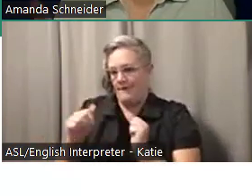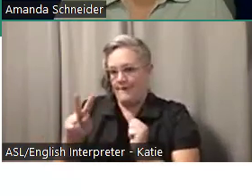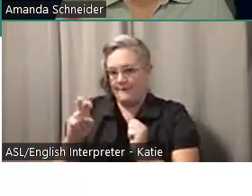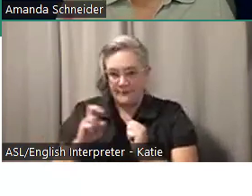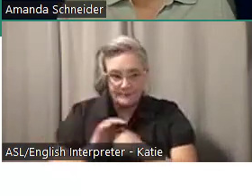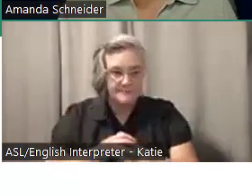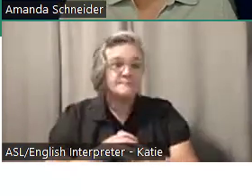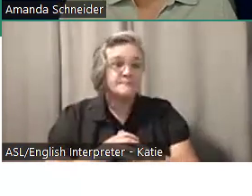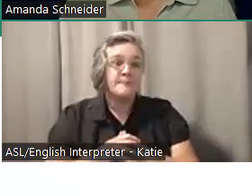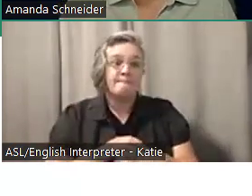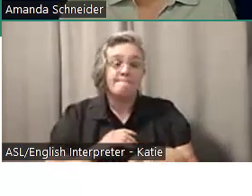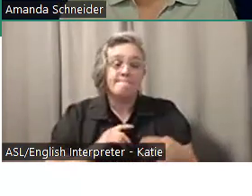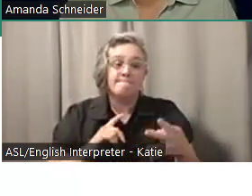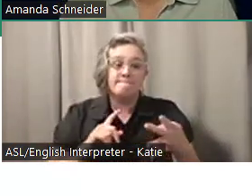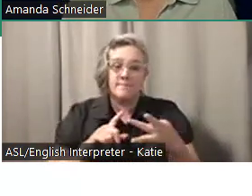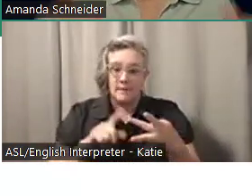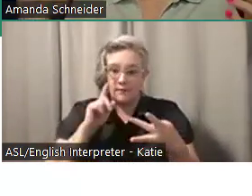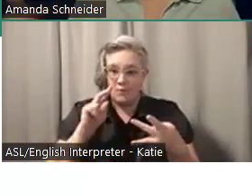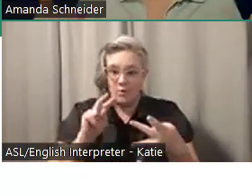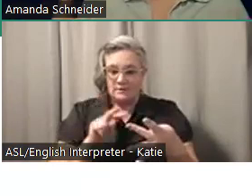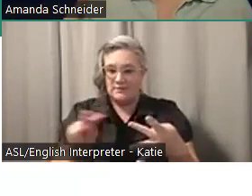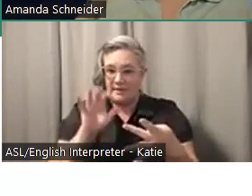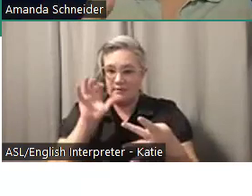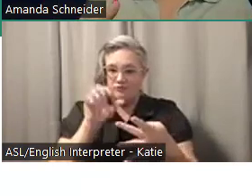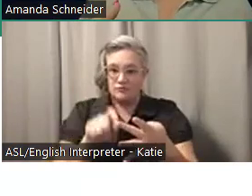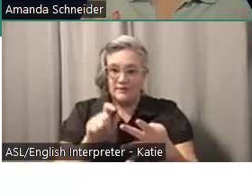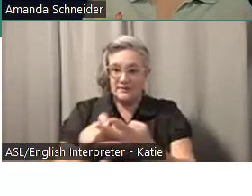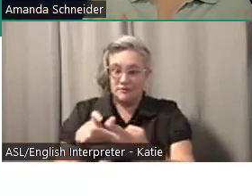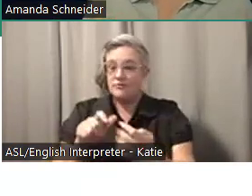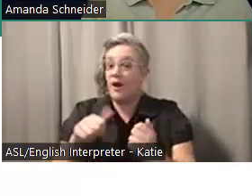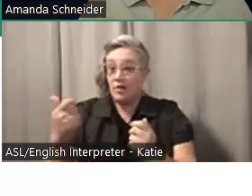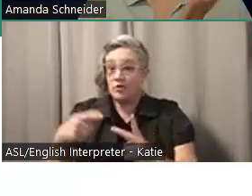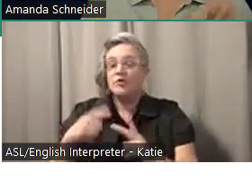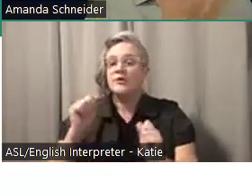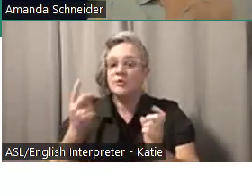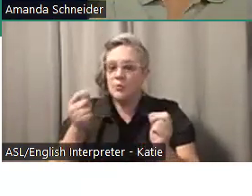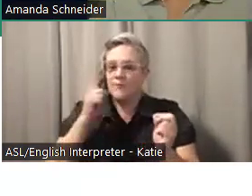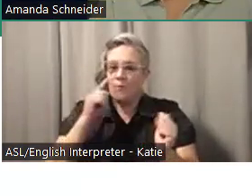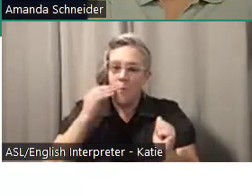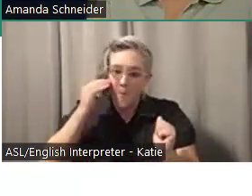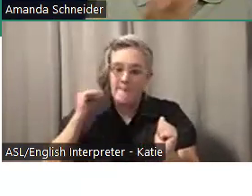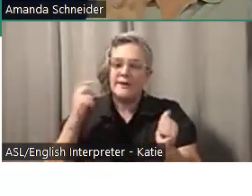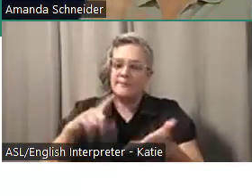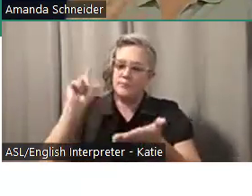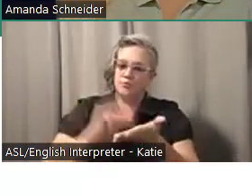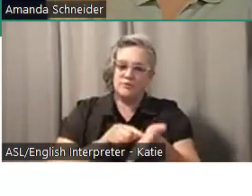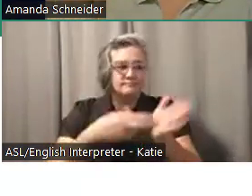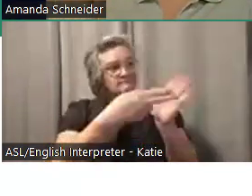Um, another strategy with that psych recognition is labeling items in your home. So putting print on…